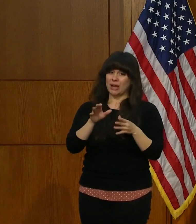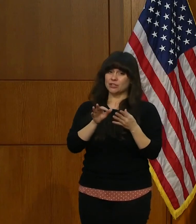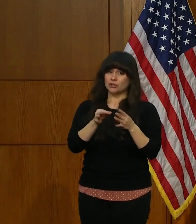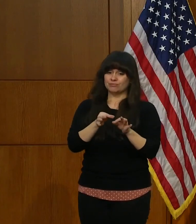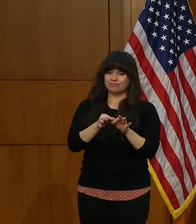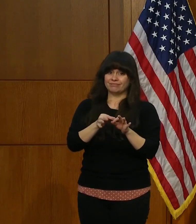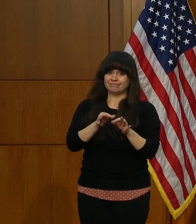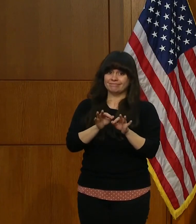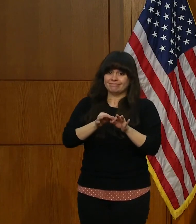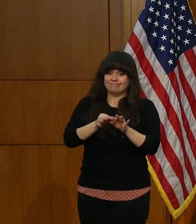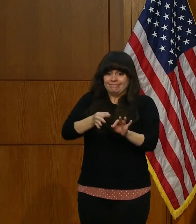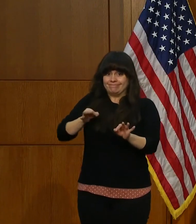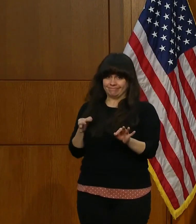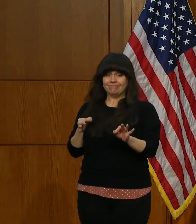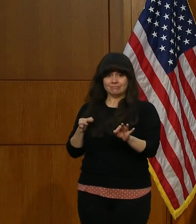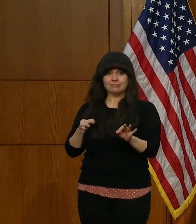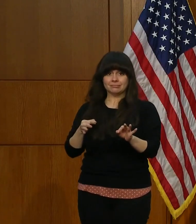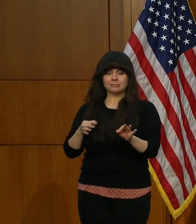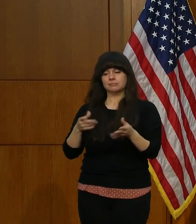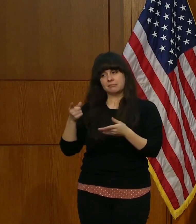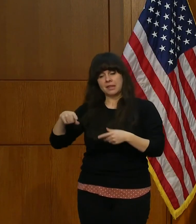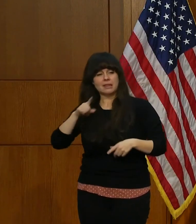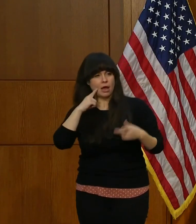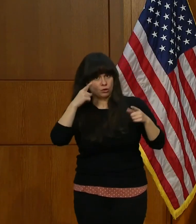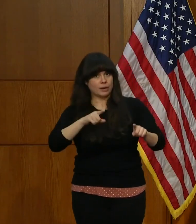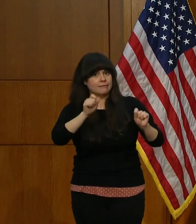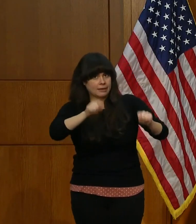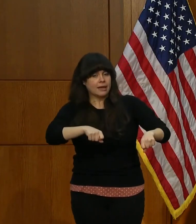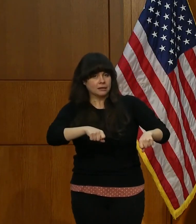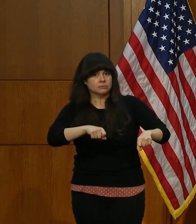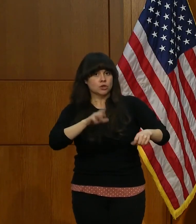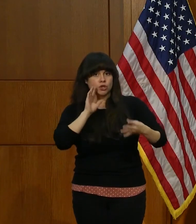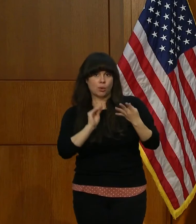SAID. WE NEED YOU TO PLEASE DO IT FASTER. THEY AGREED, AND I'M